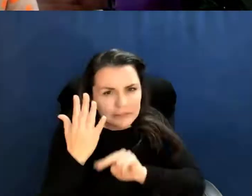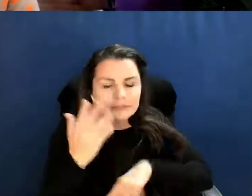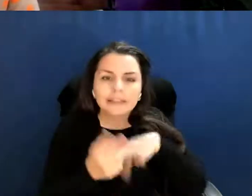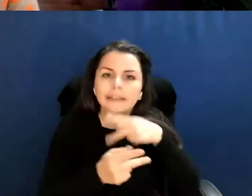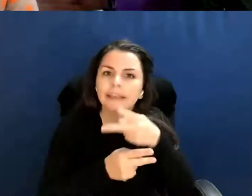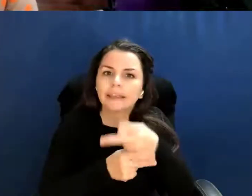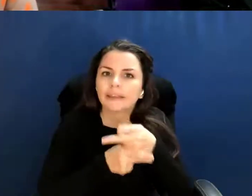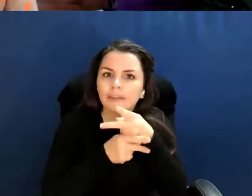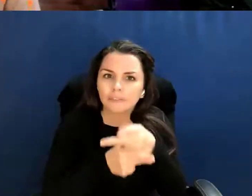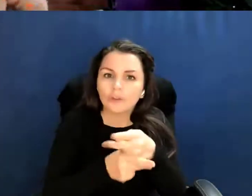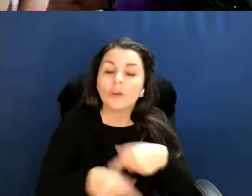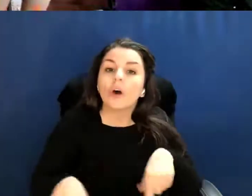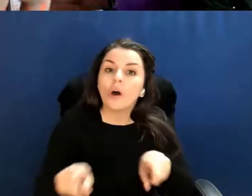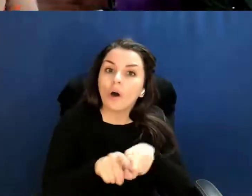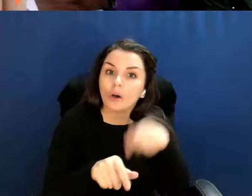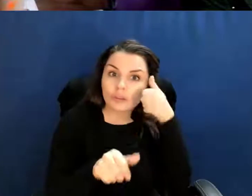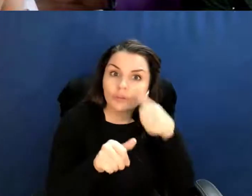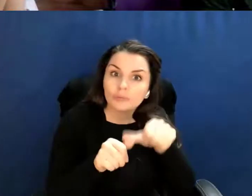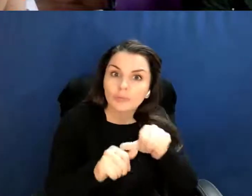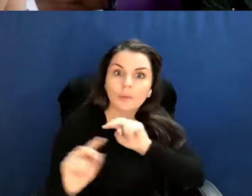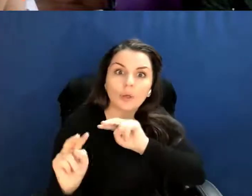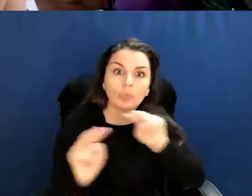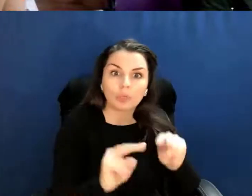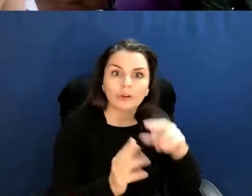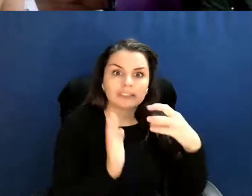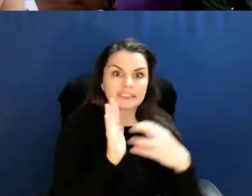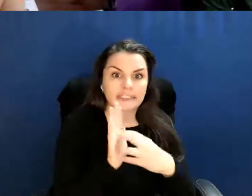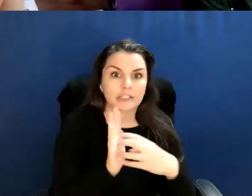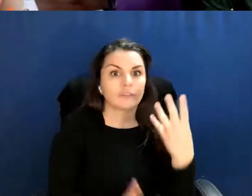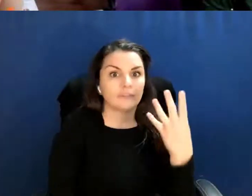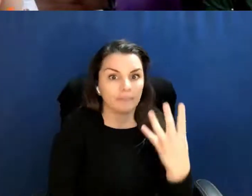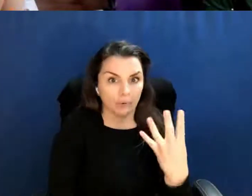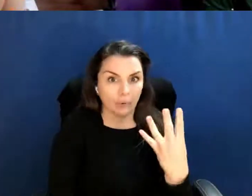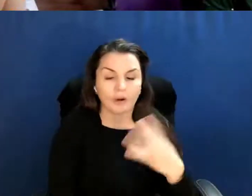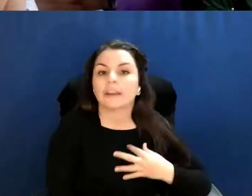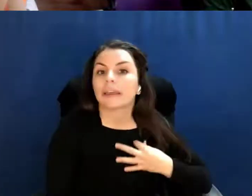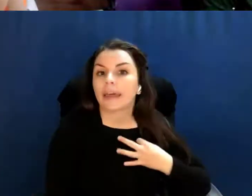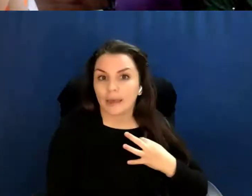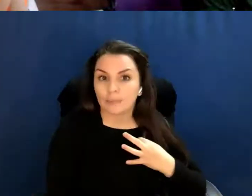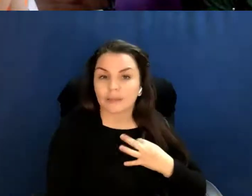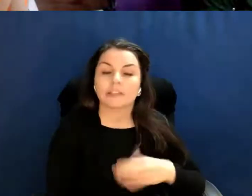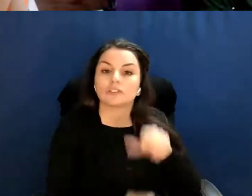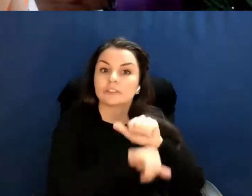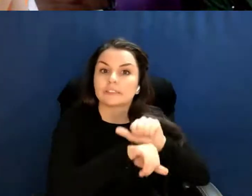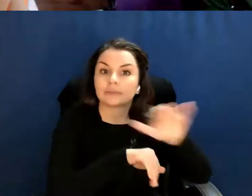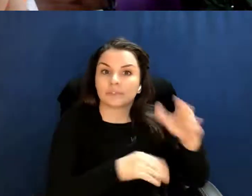Make sure that you go look at the section four, which is your application and submission information. That's going to tell you anything specific